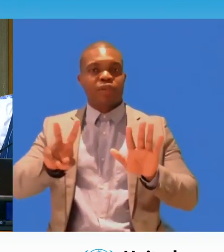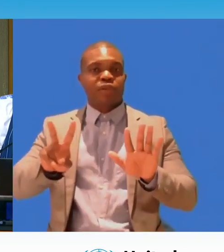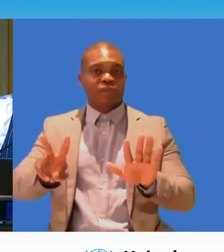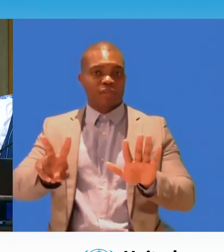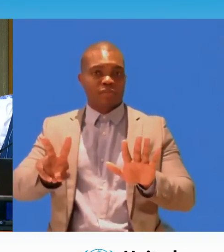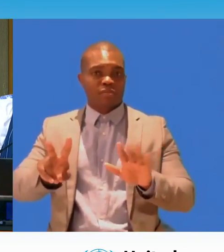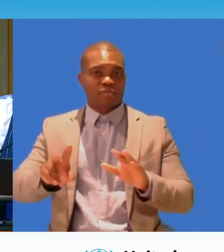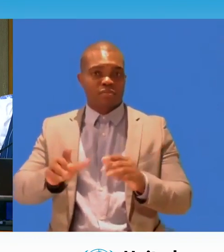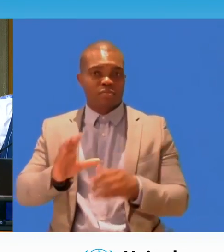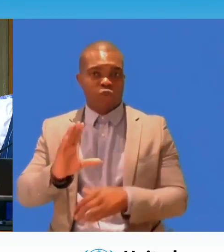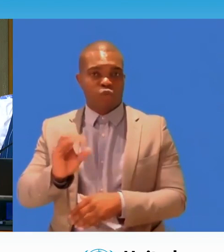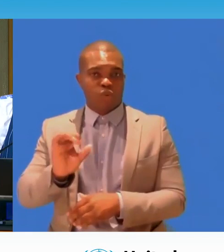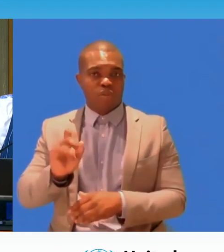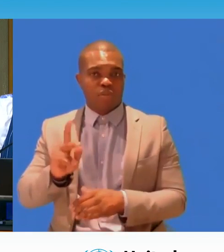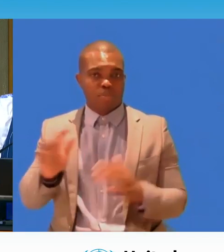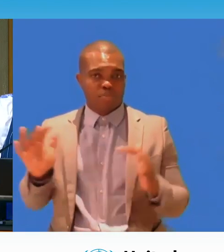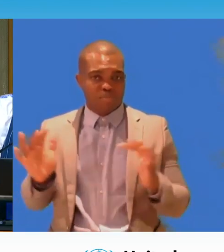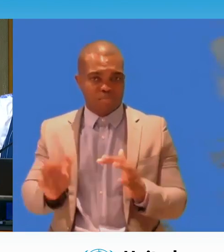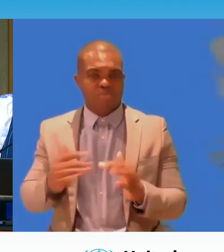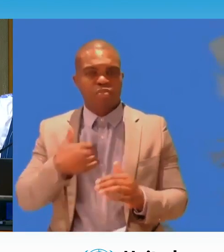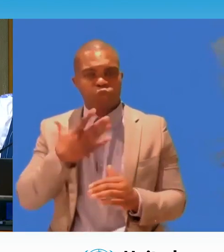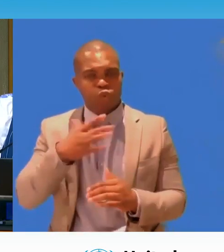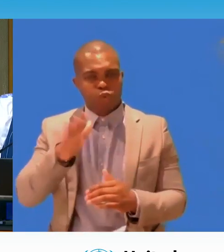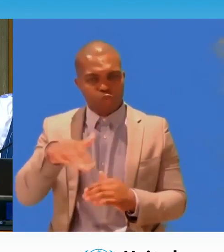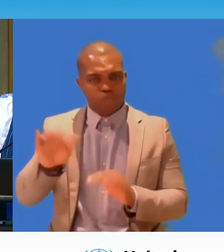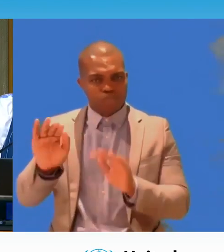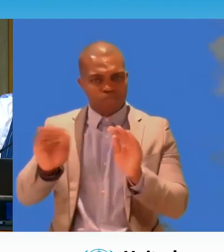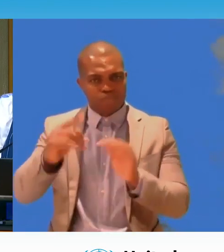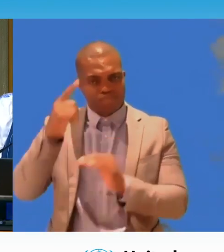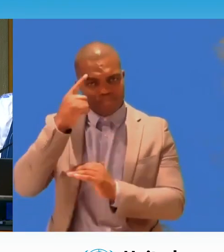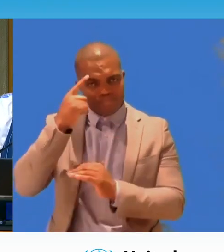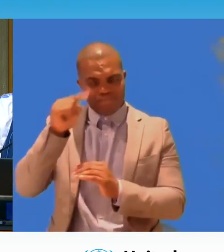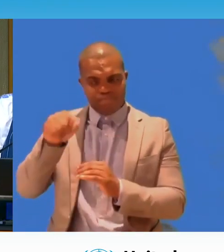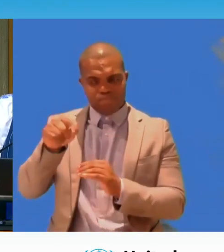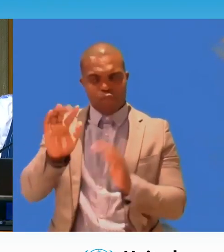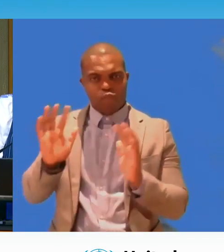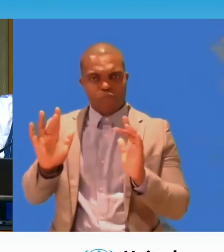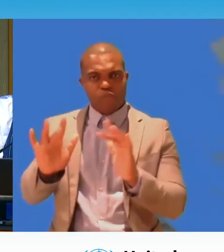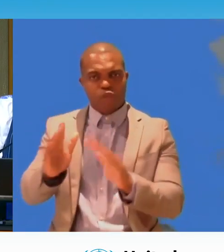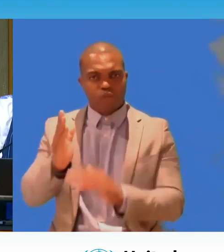PCT for the future it is important the concerns of person disabilities raised at this conference